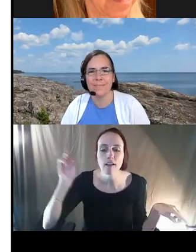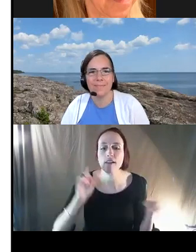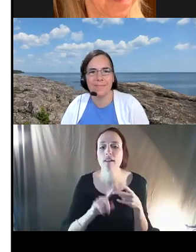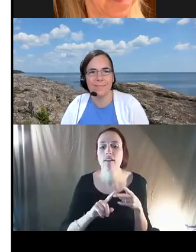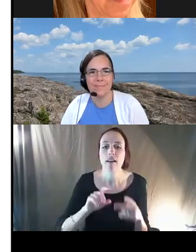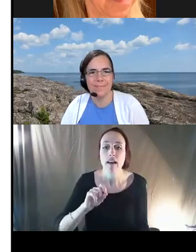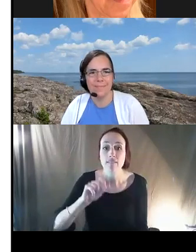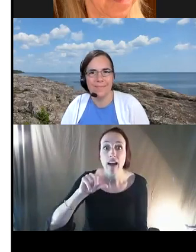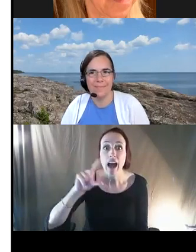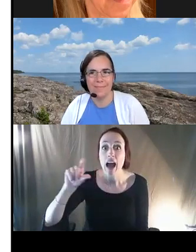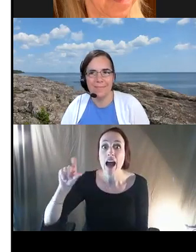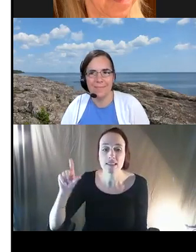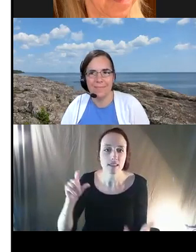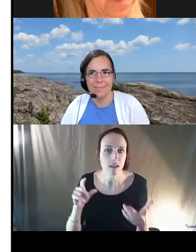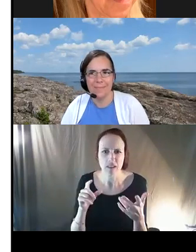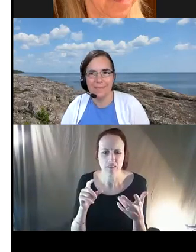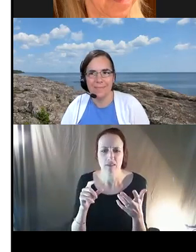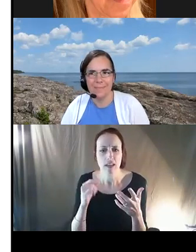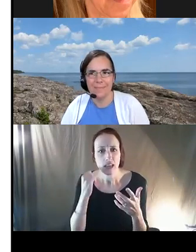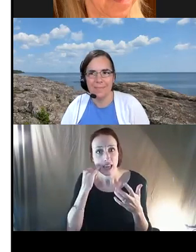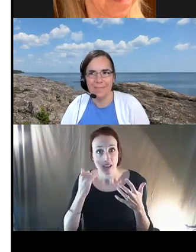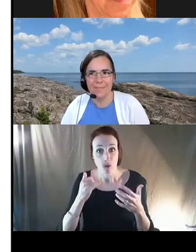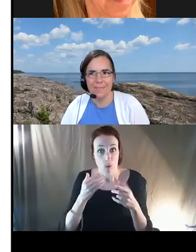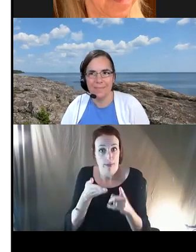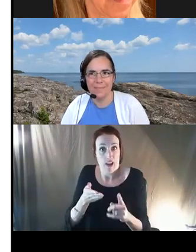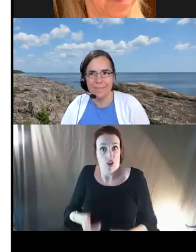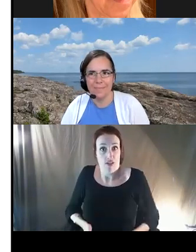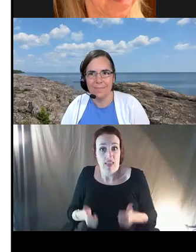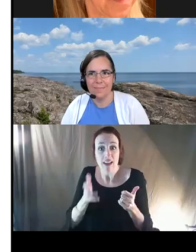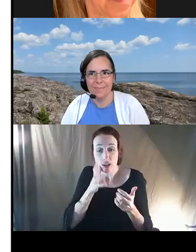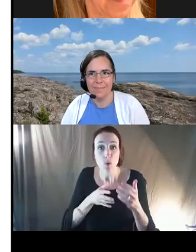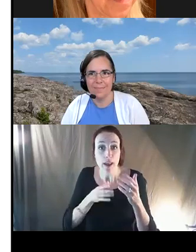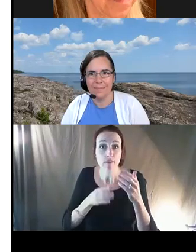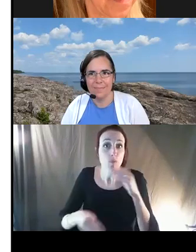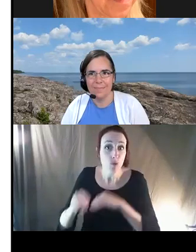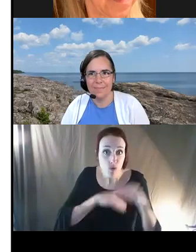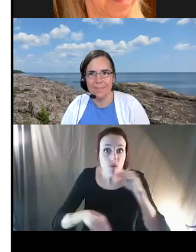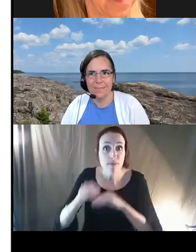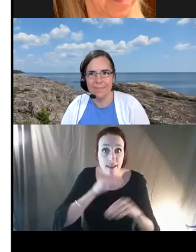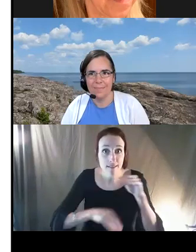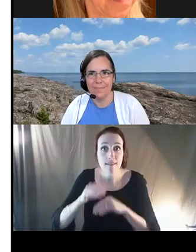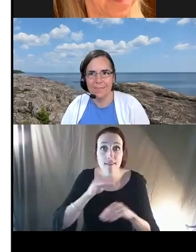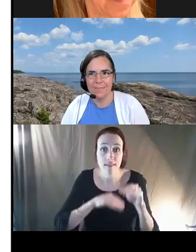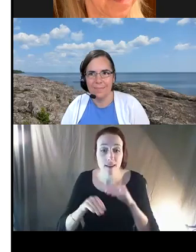If we were on the page live, it would have moving animation and it can cause you to consume it slower.